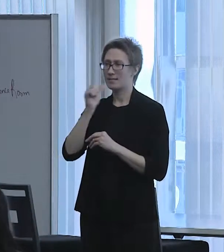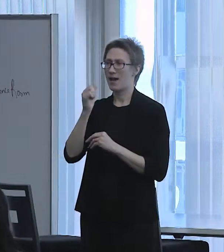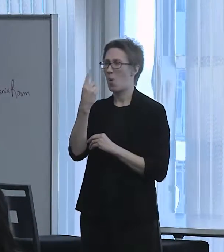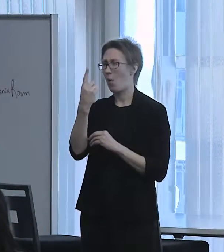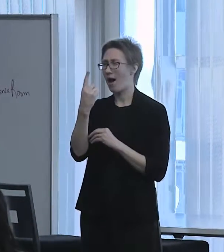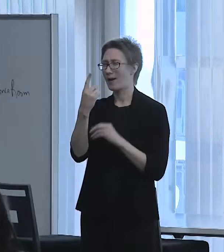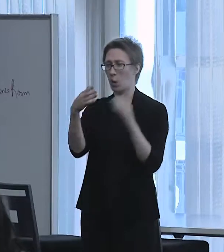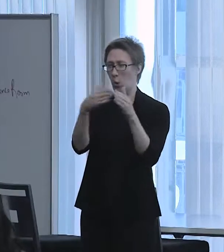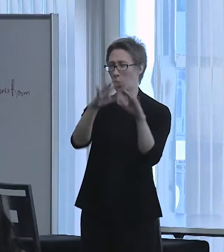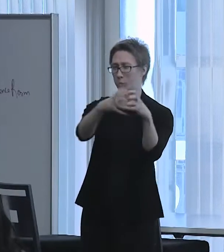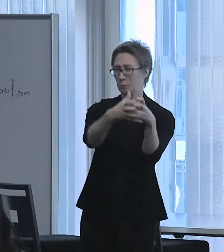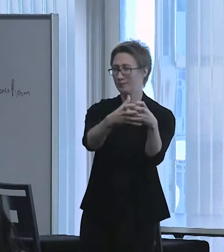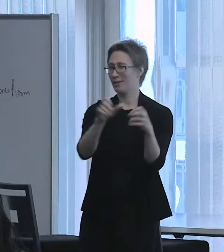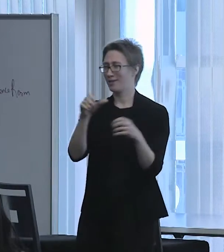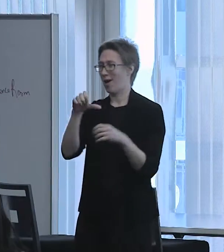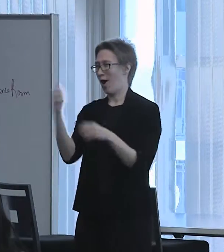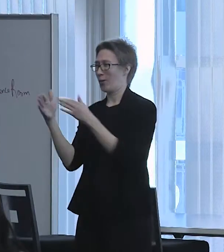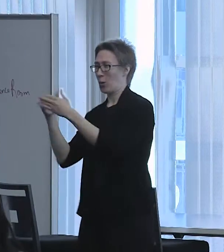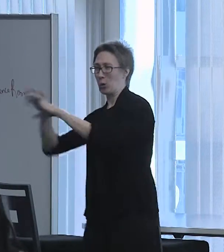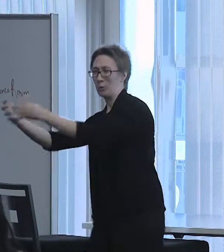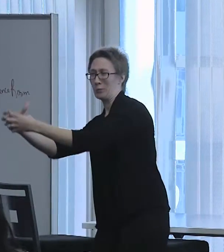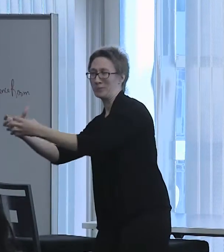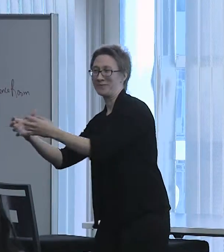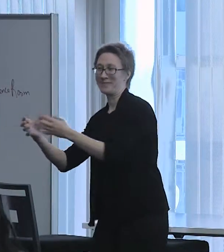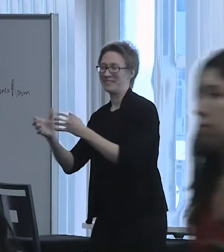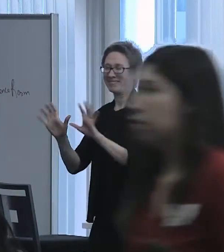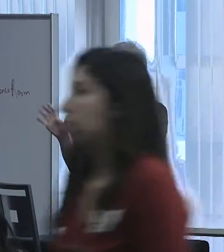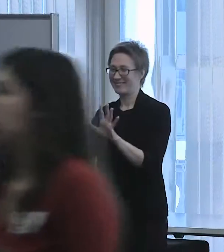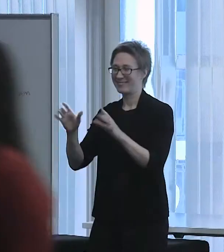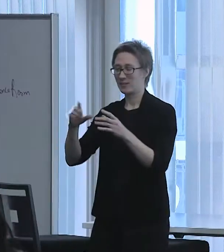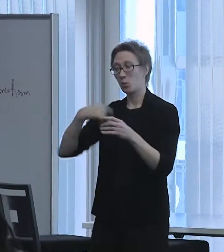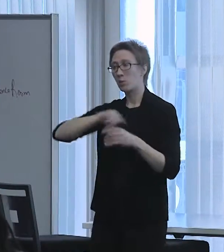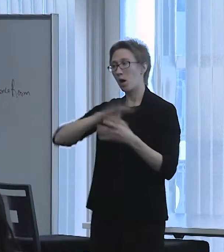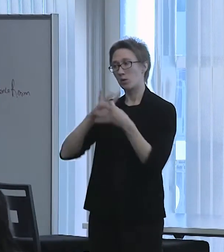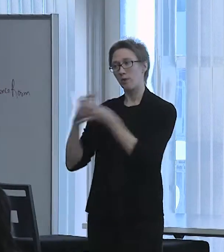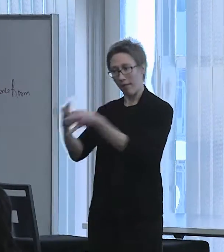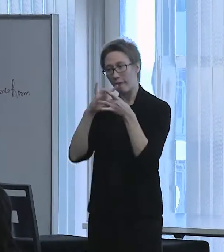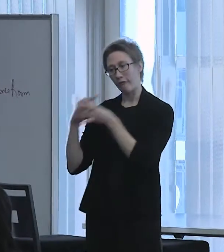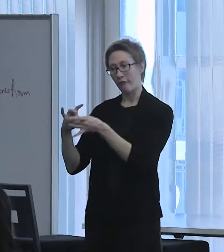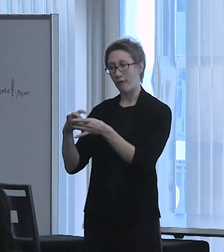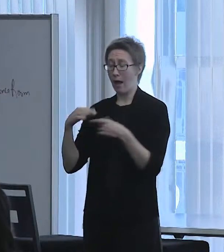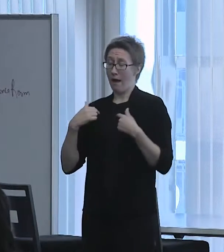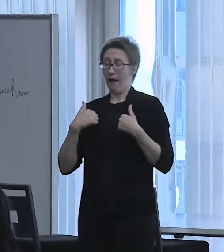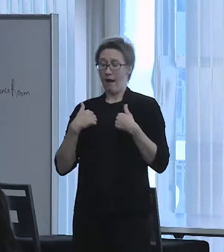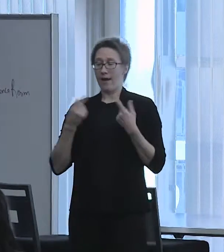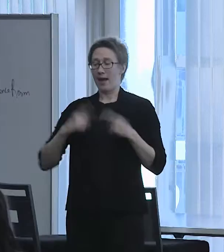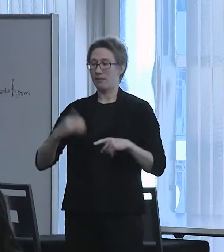and I happen to have mental disabilities, but that isn't making me separate